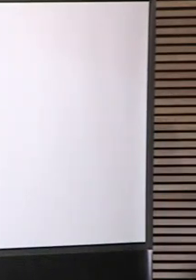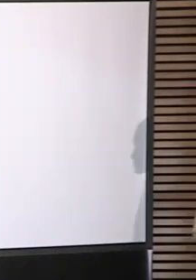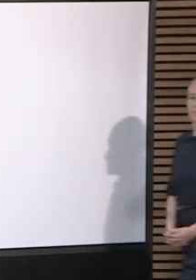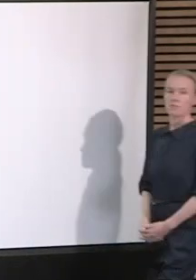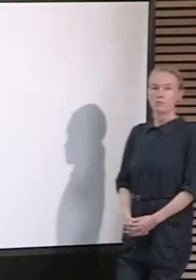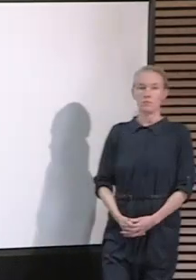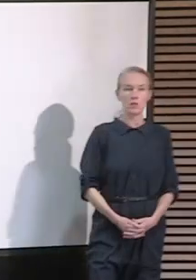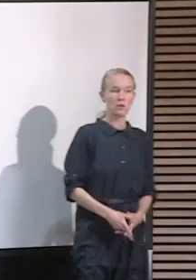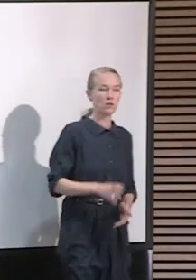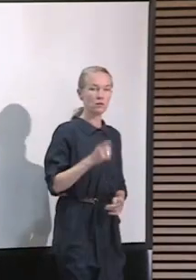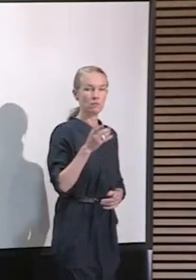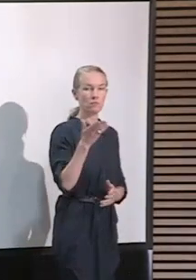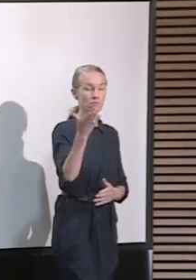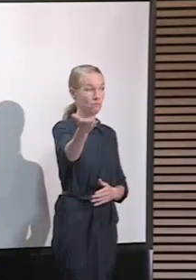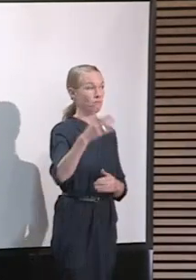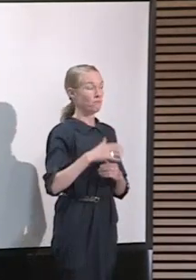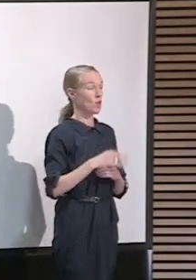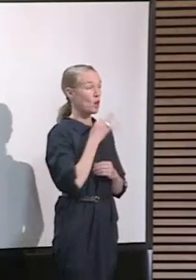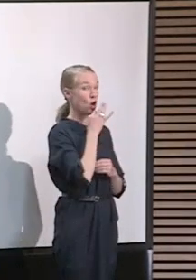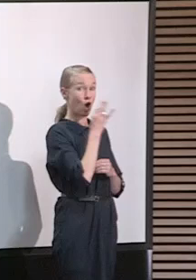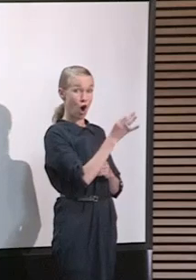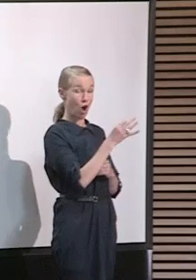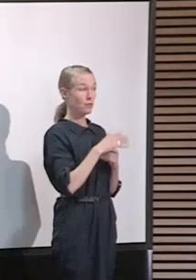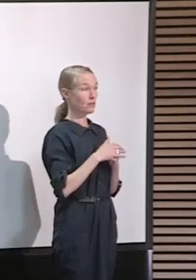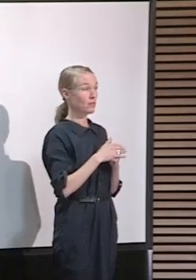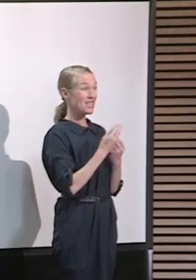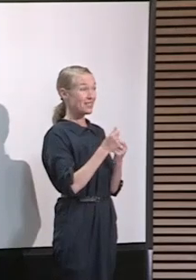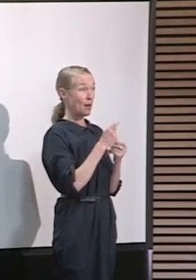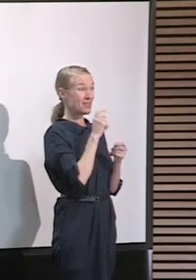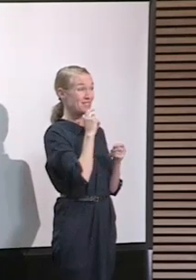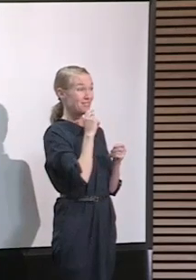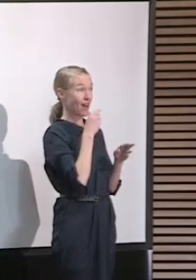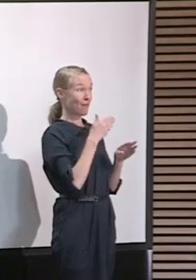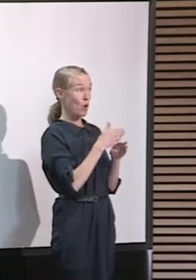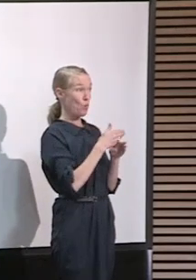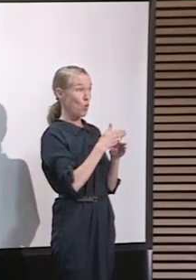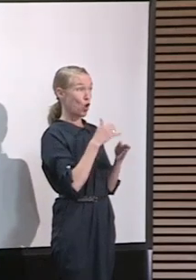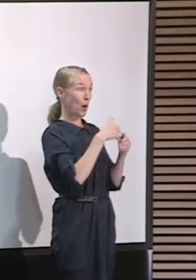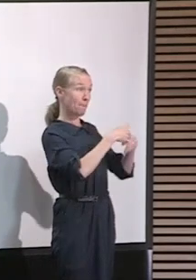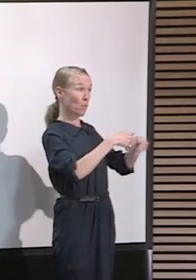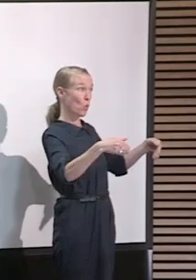reluctance from those at the border, working at the border,